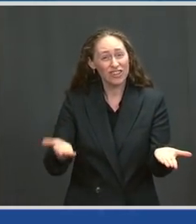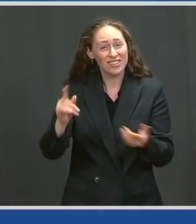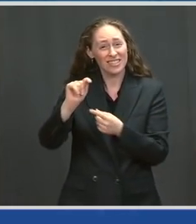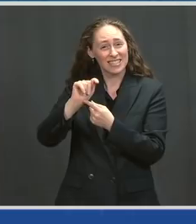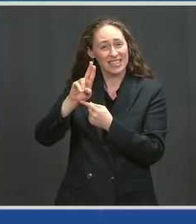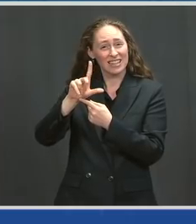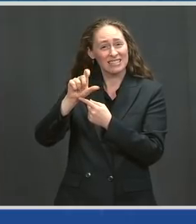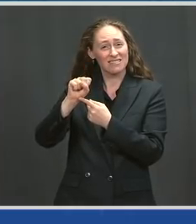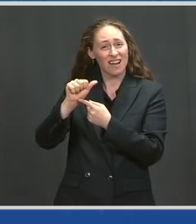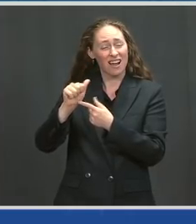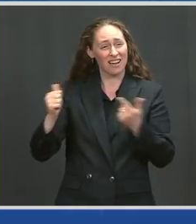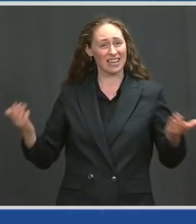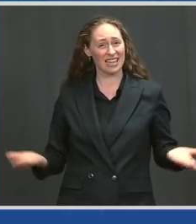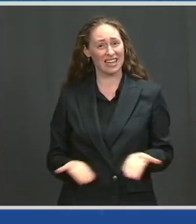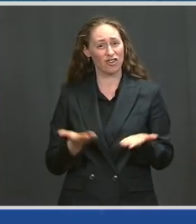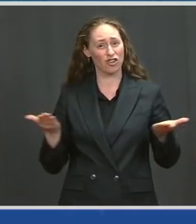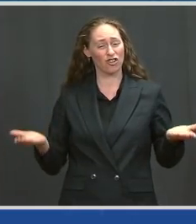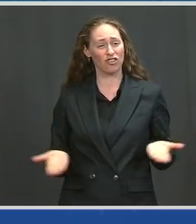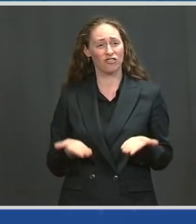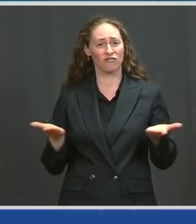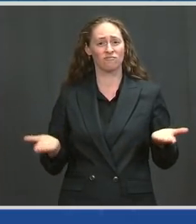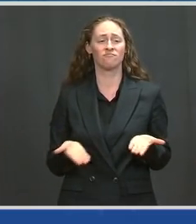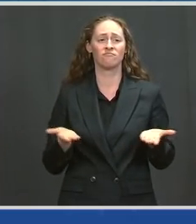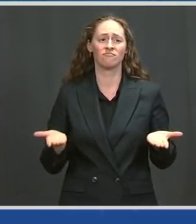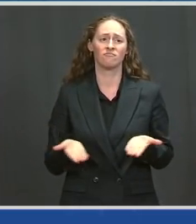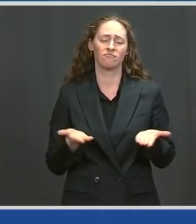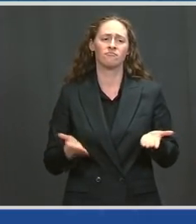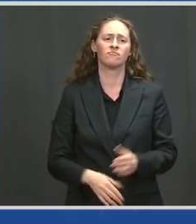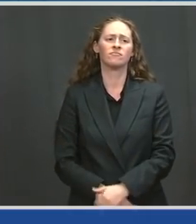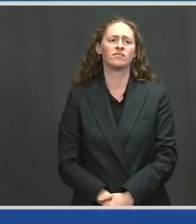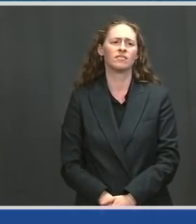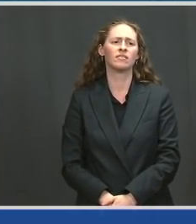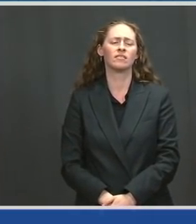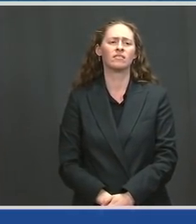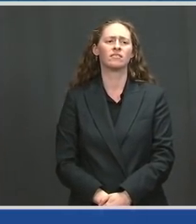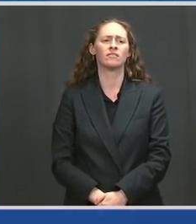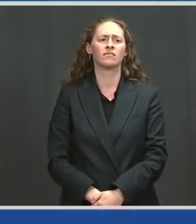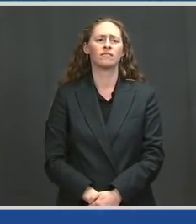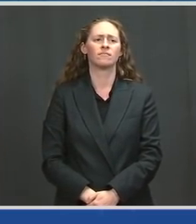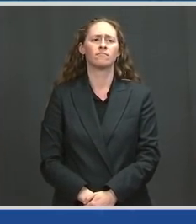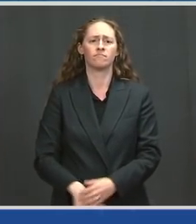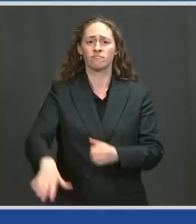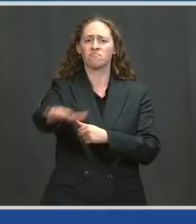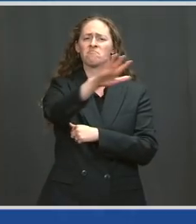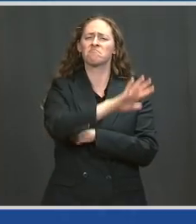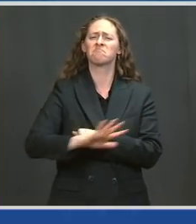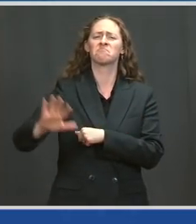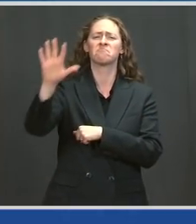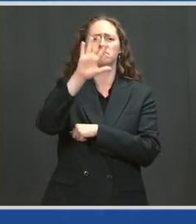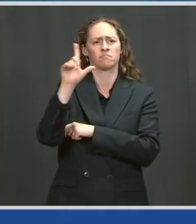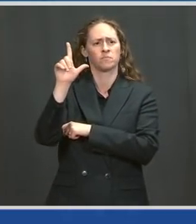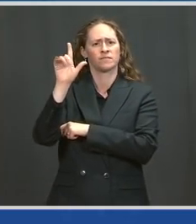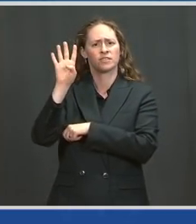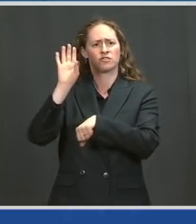Eight of Greenwood's nearly two dozen churches burn like Mount Zion, across the street at Vernon AME.